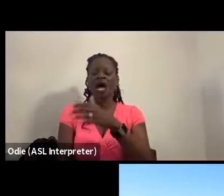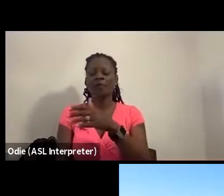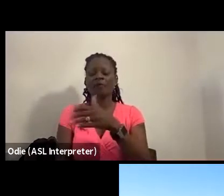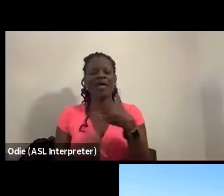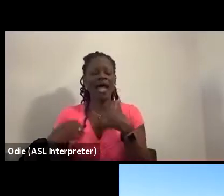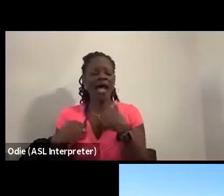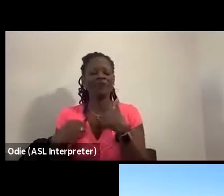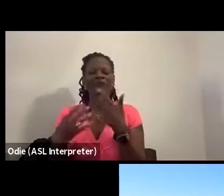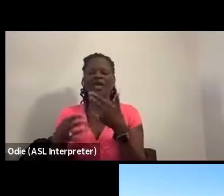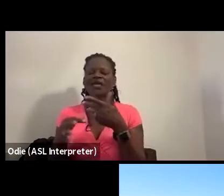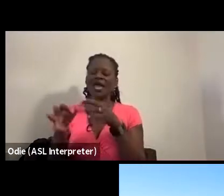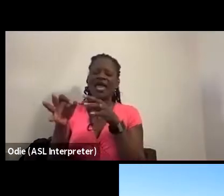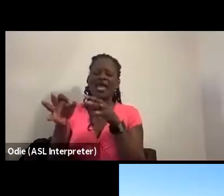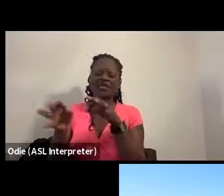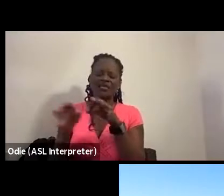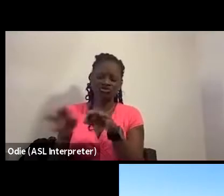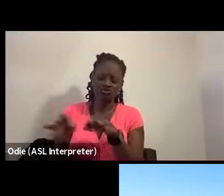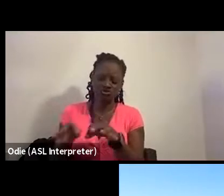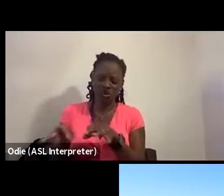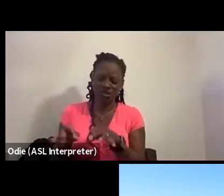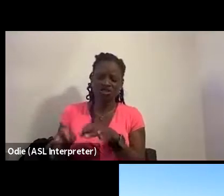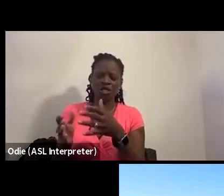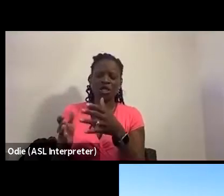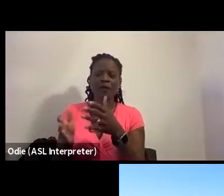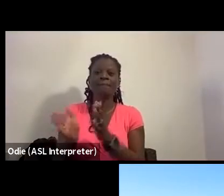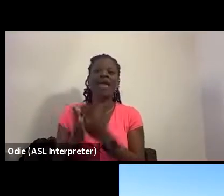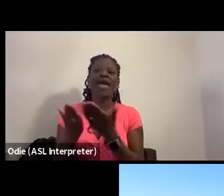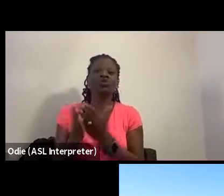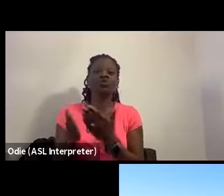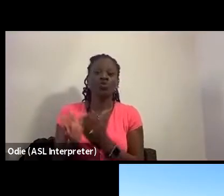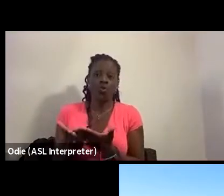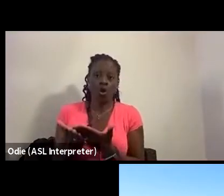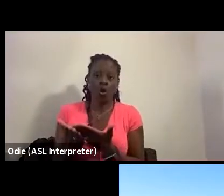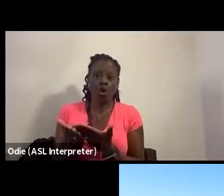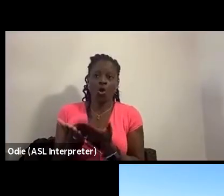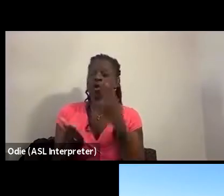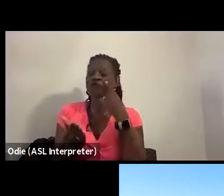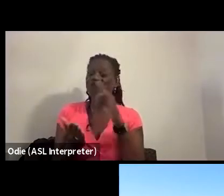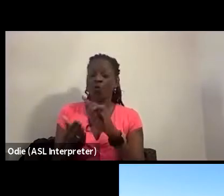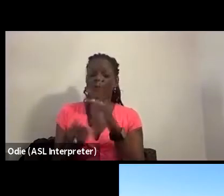manual for the spike protein, which is on the surface of coronavirus.